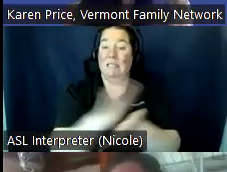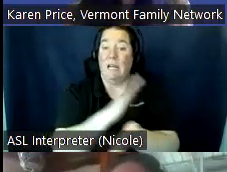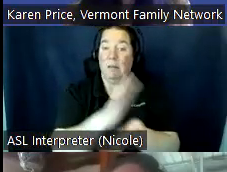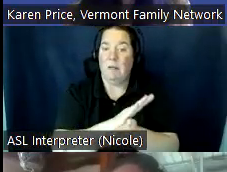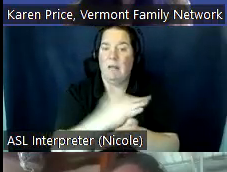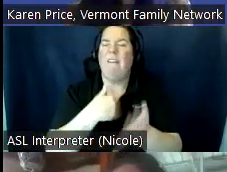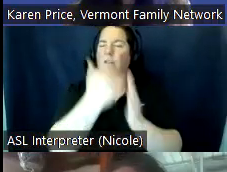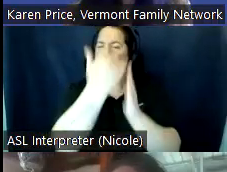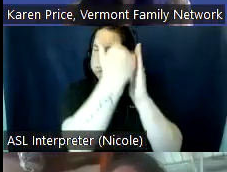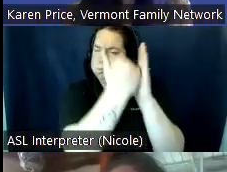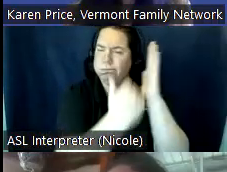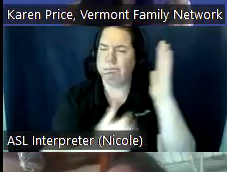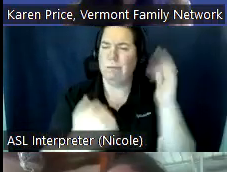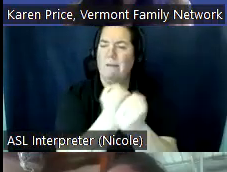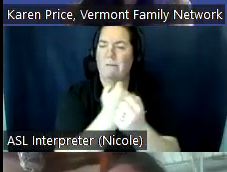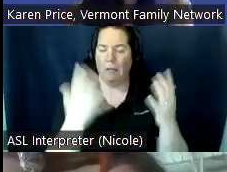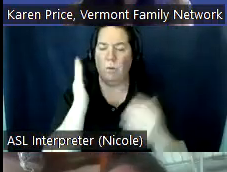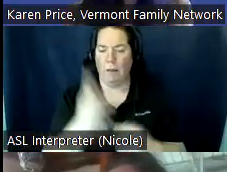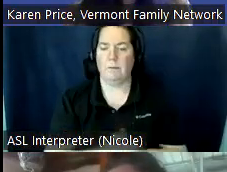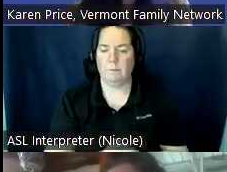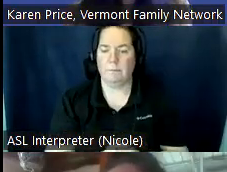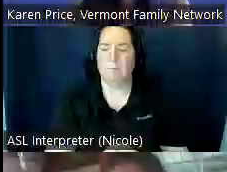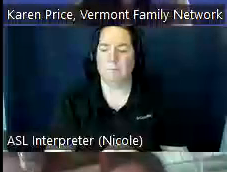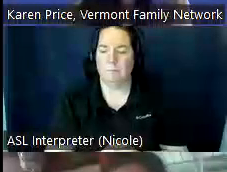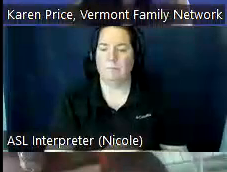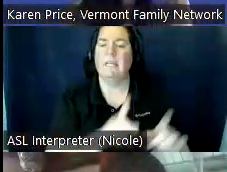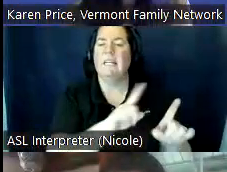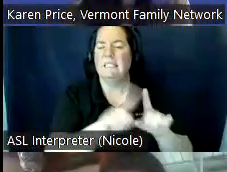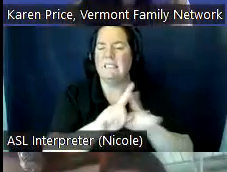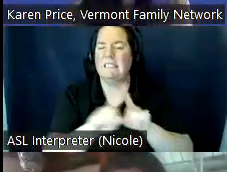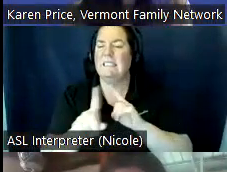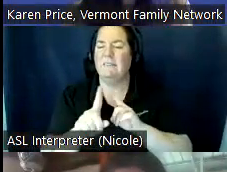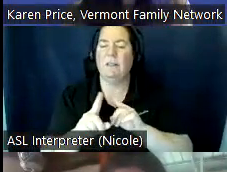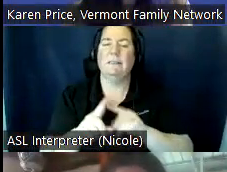it also touches on examples of individually administered assessments that teams might use